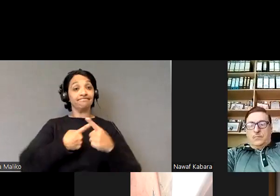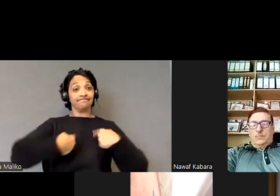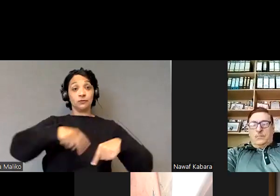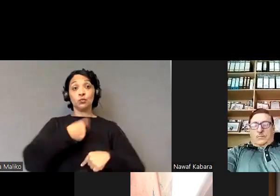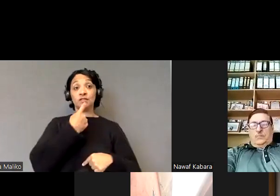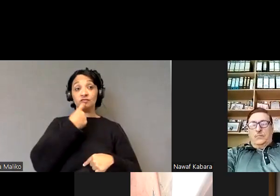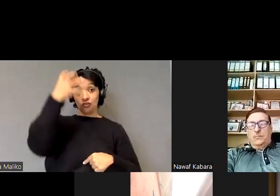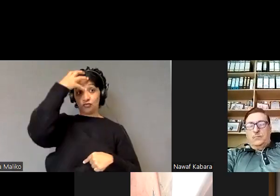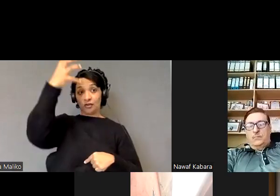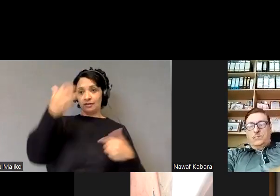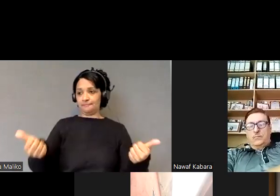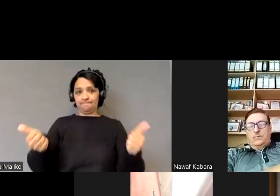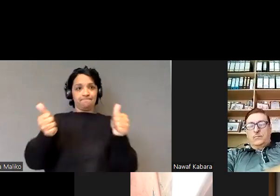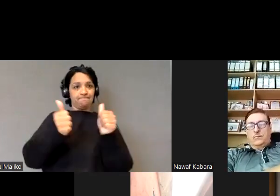in it.